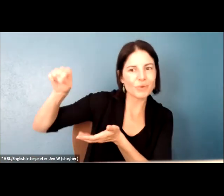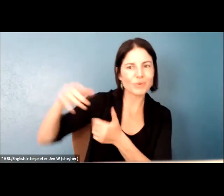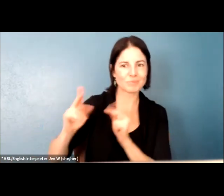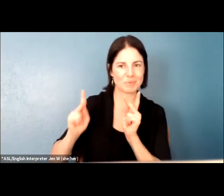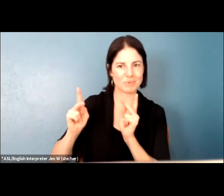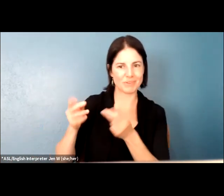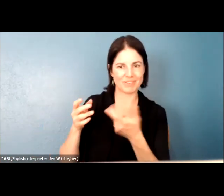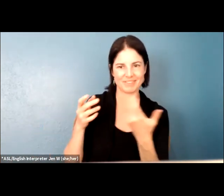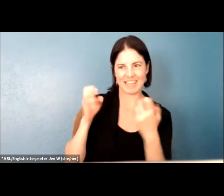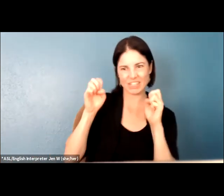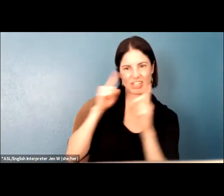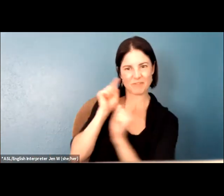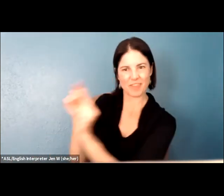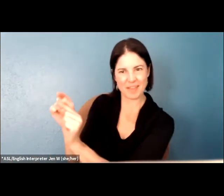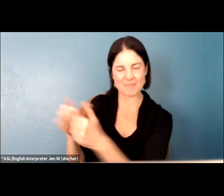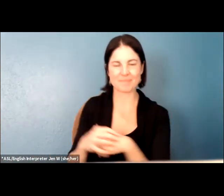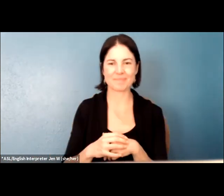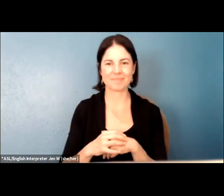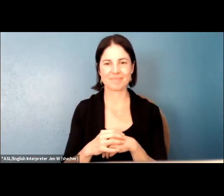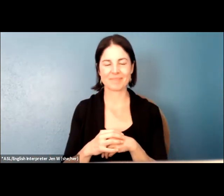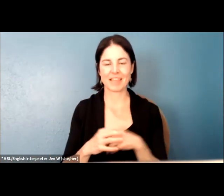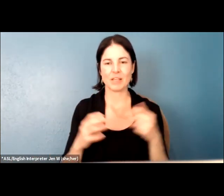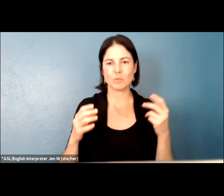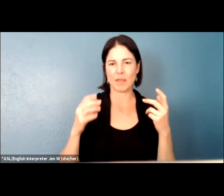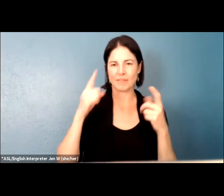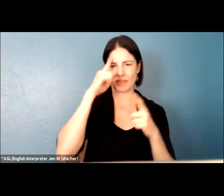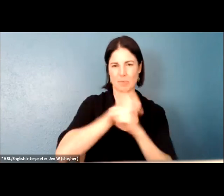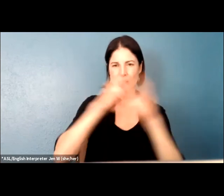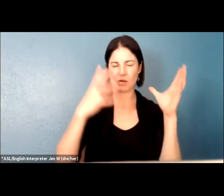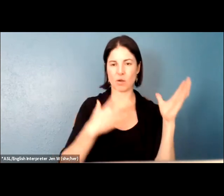it should be read by a largely white and male Professoriate